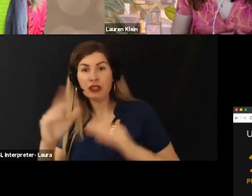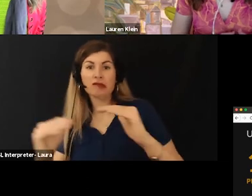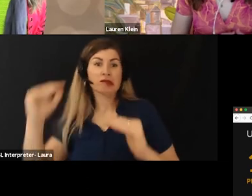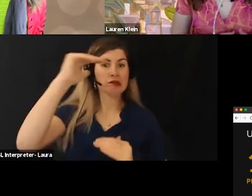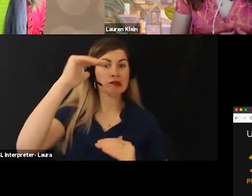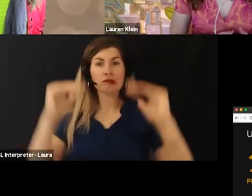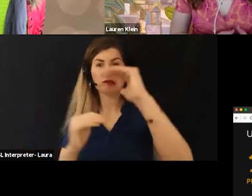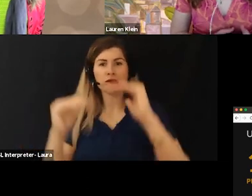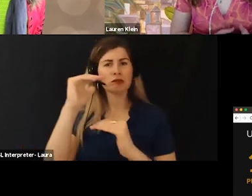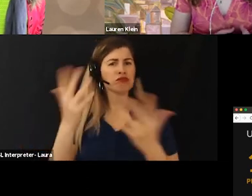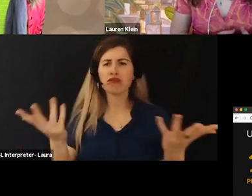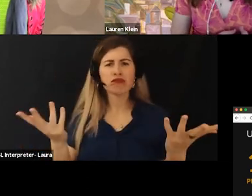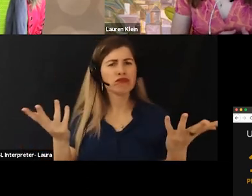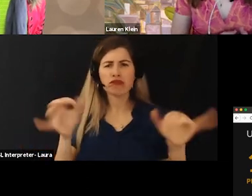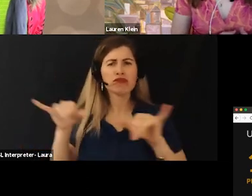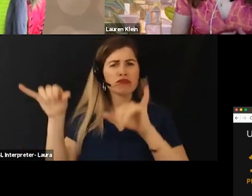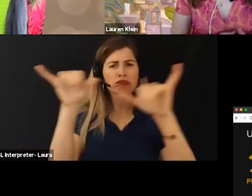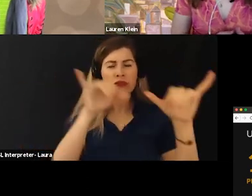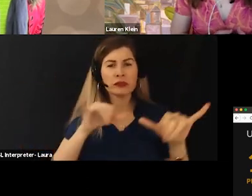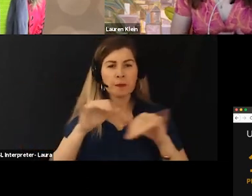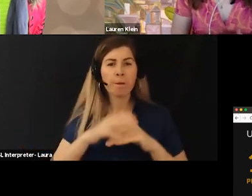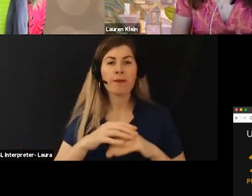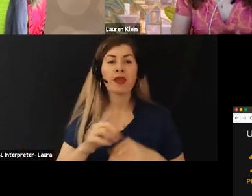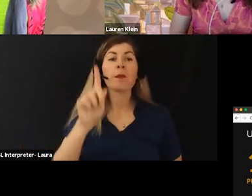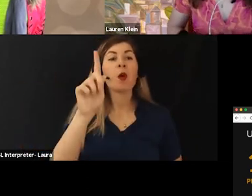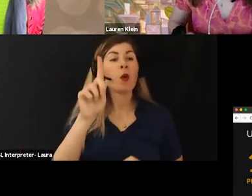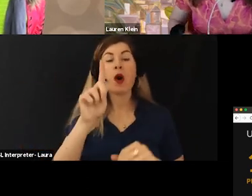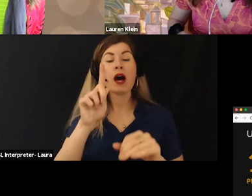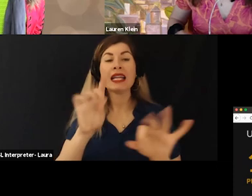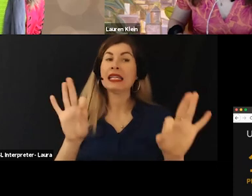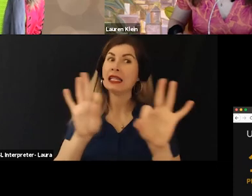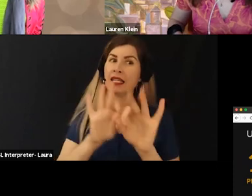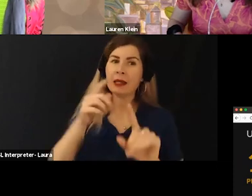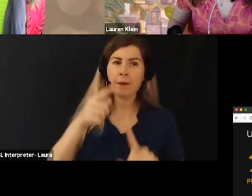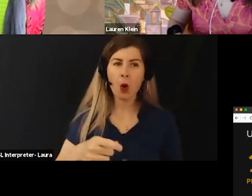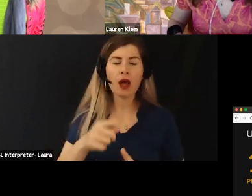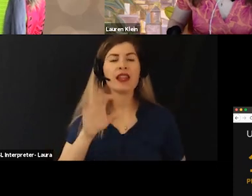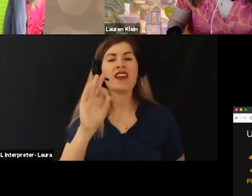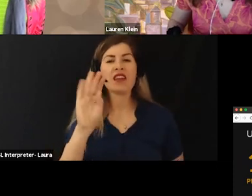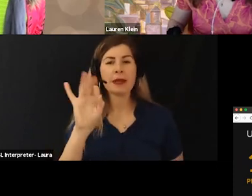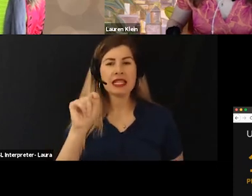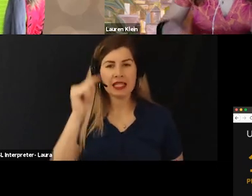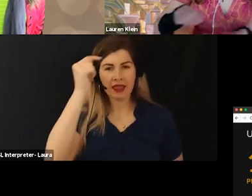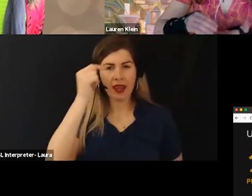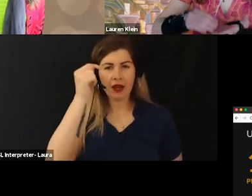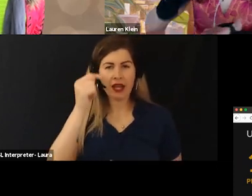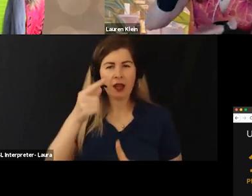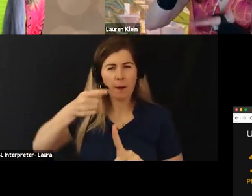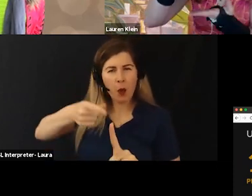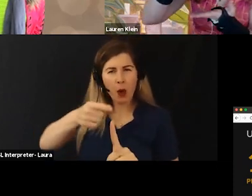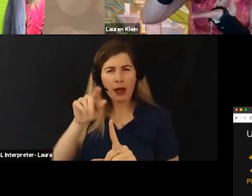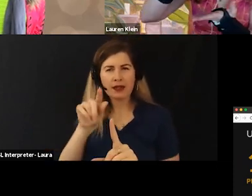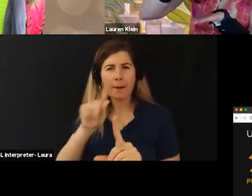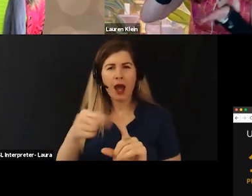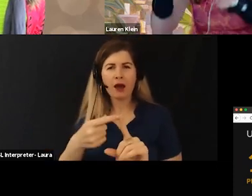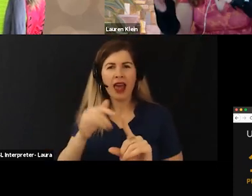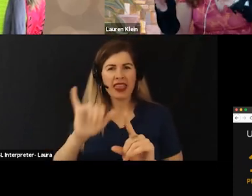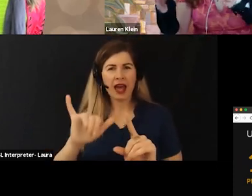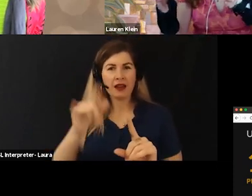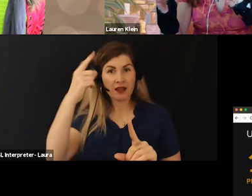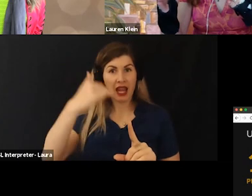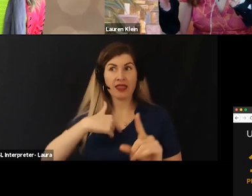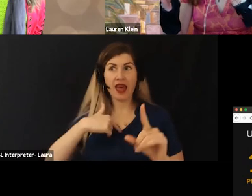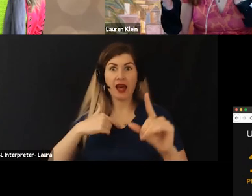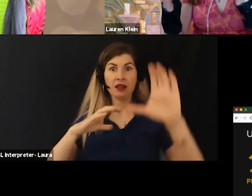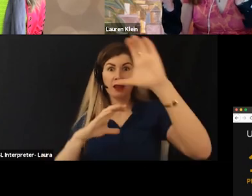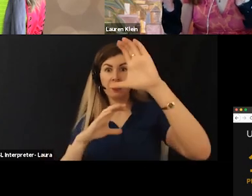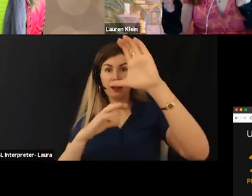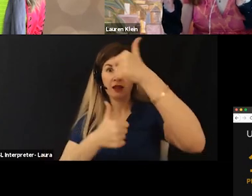But one of the key moves of feminist theorists is to take this critique of the gender binary first of all to sort of take this hierarchy and rotate it so that you're no longer talking about a hierarchy.